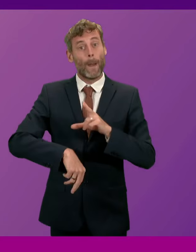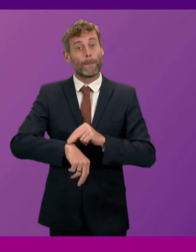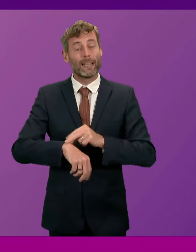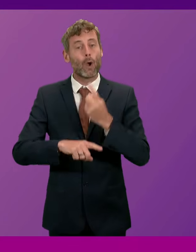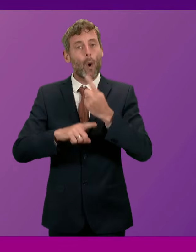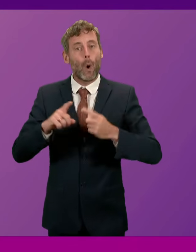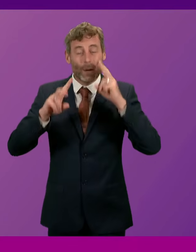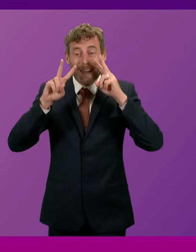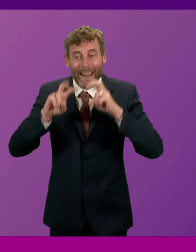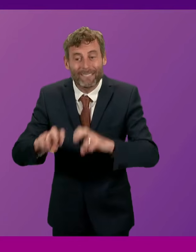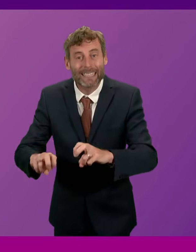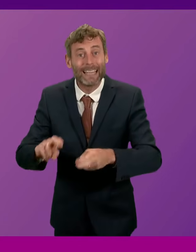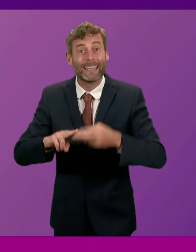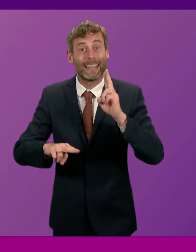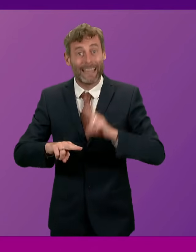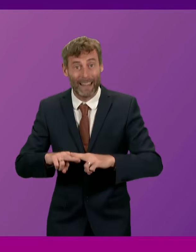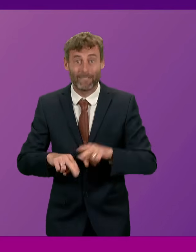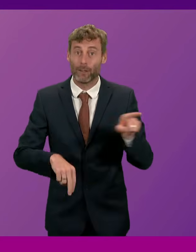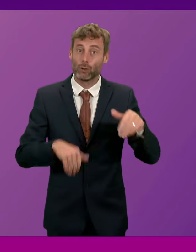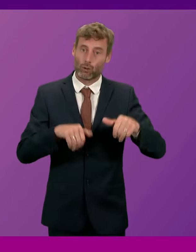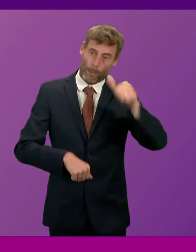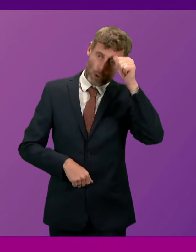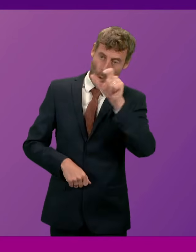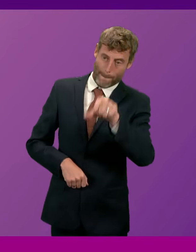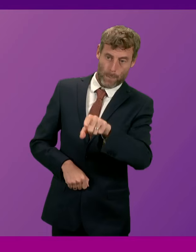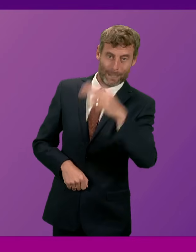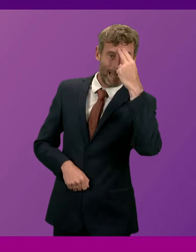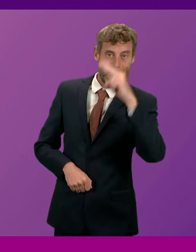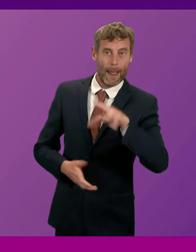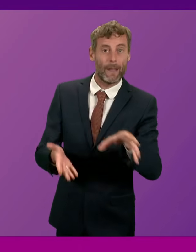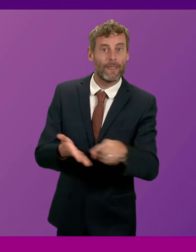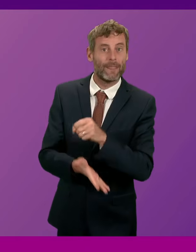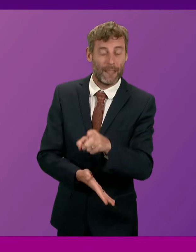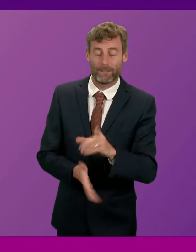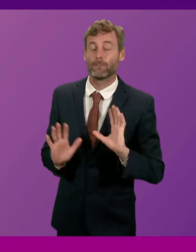them the suspect’s name. If the shoplifter is not already known, there is almost no